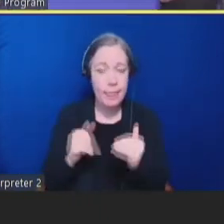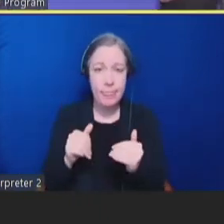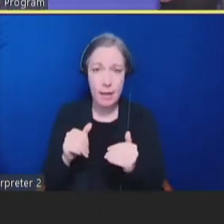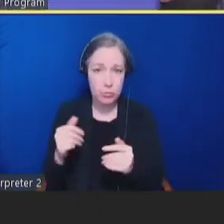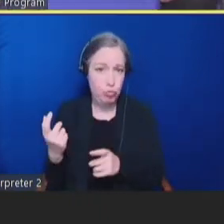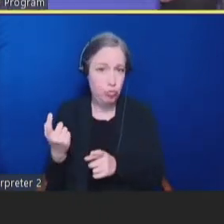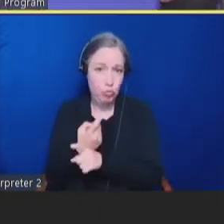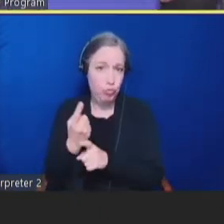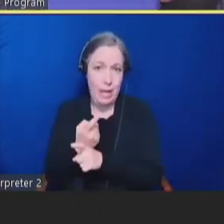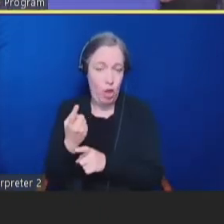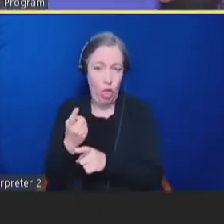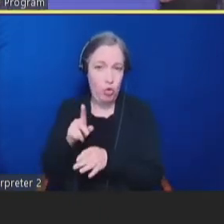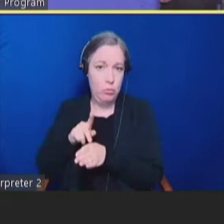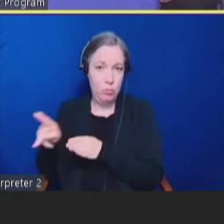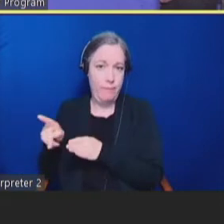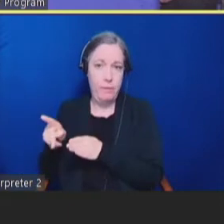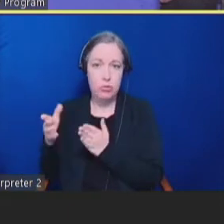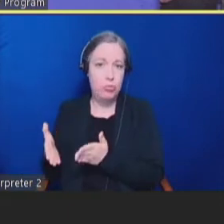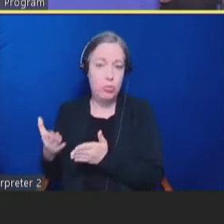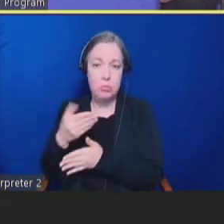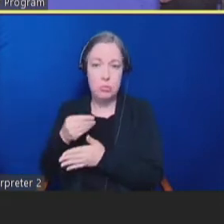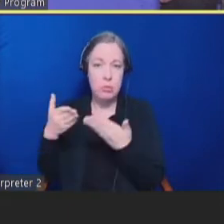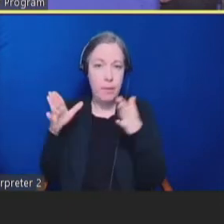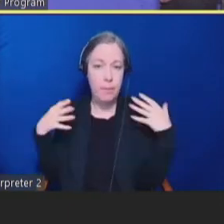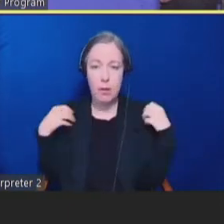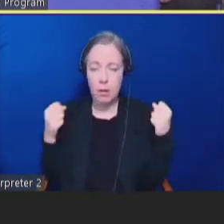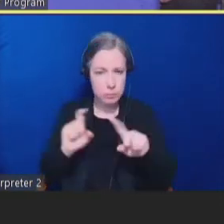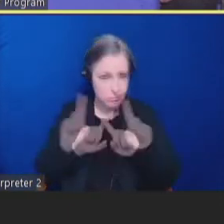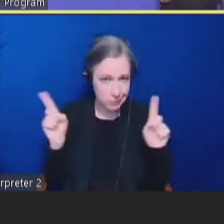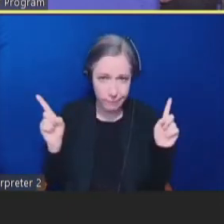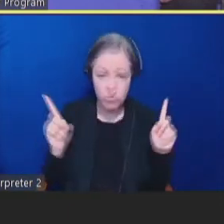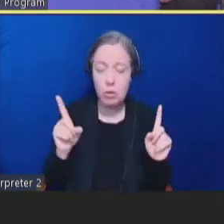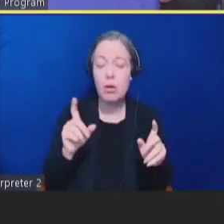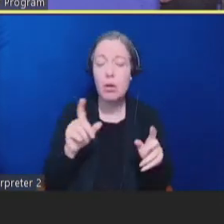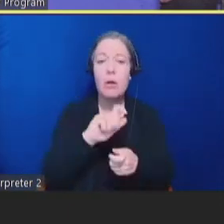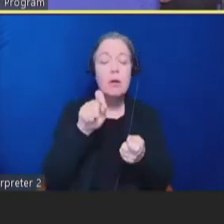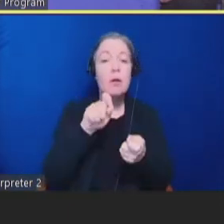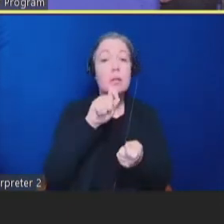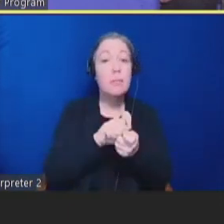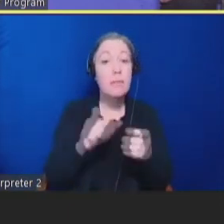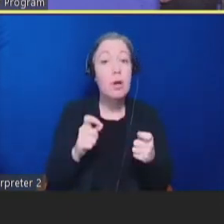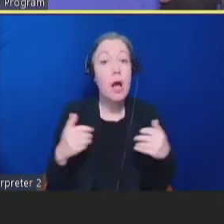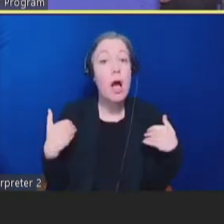They specifically, when they would do events or interact with the community, did not frame the